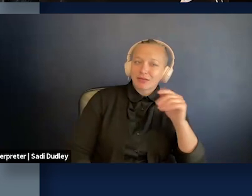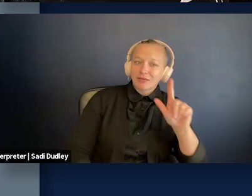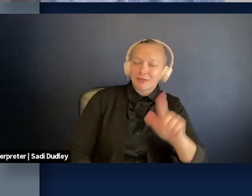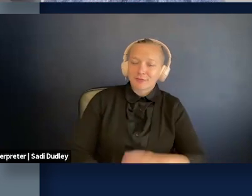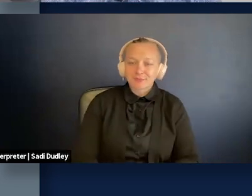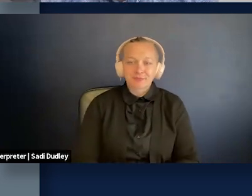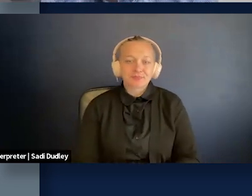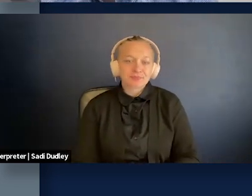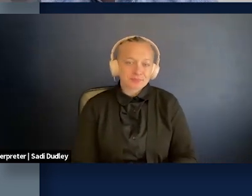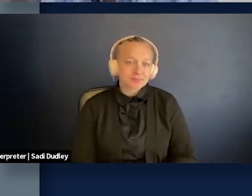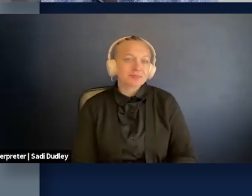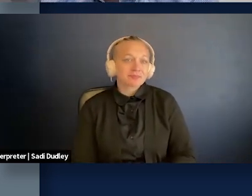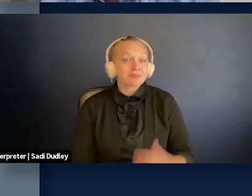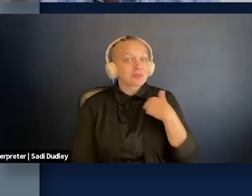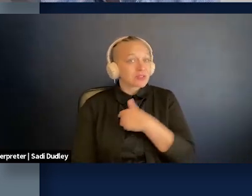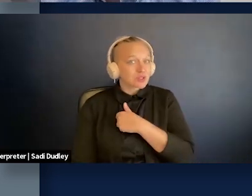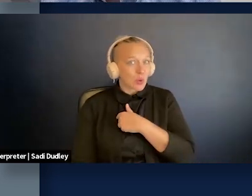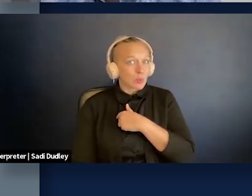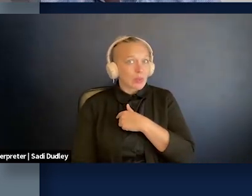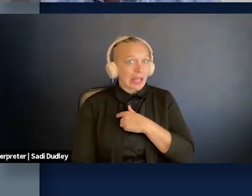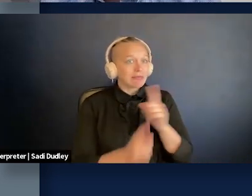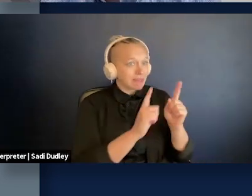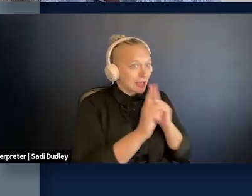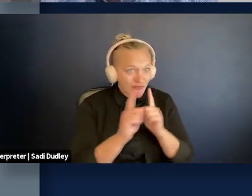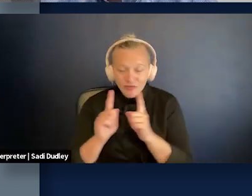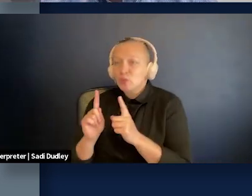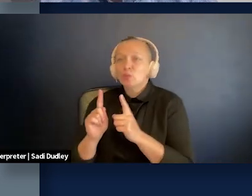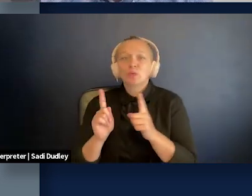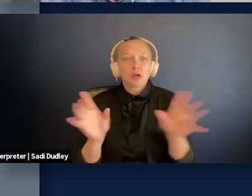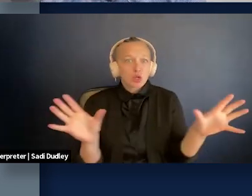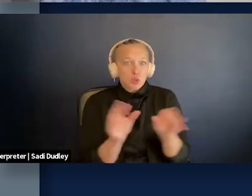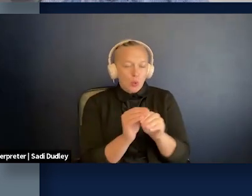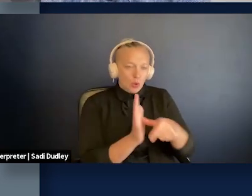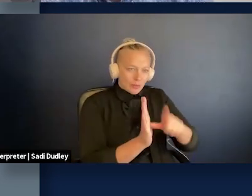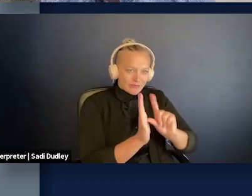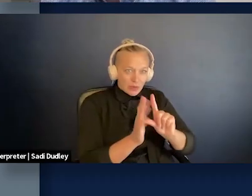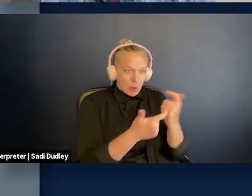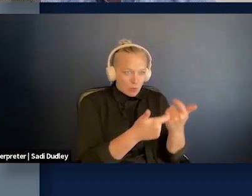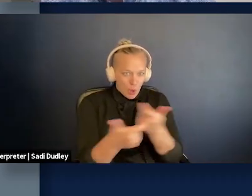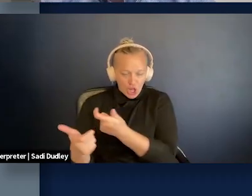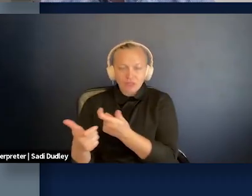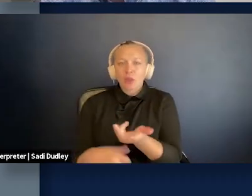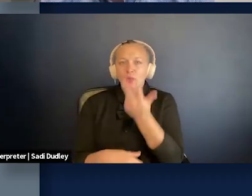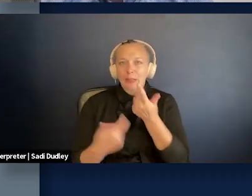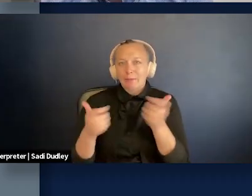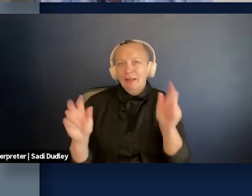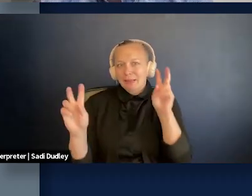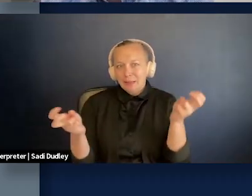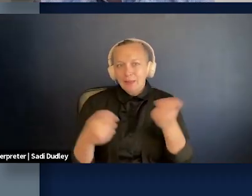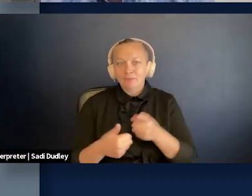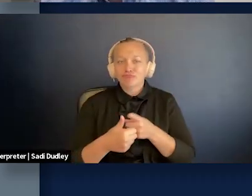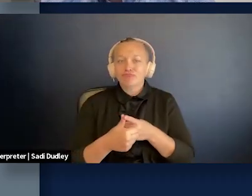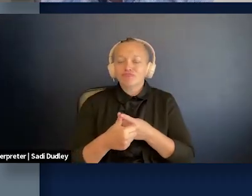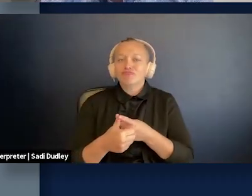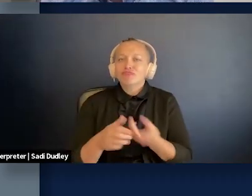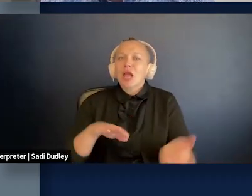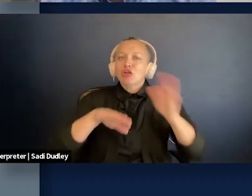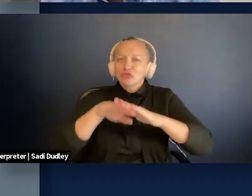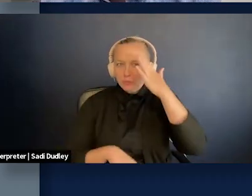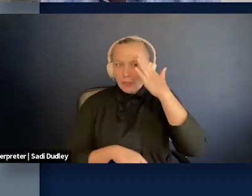All right, so after, uh, reviewing these interviewees… interviews, um, we determined there were 3 major themes. One was that participants had an increased awareness and knowledge of adaptive sports.